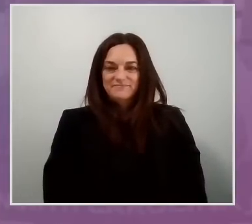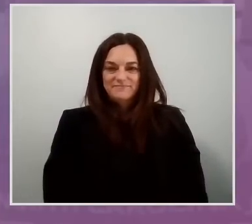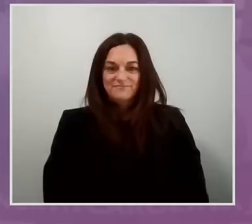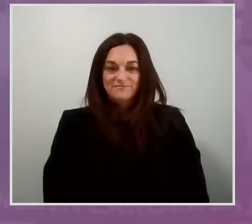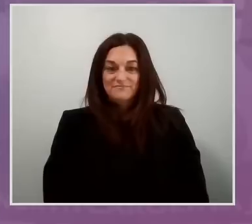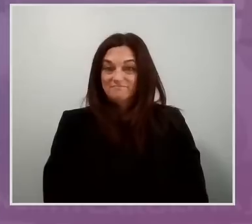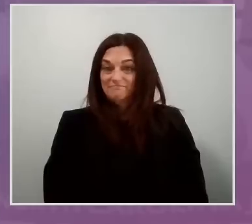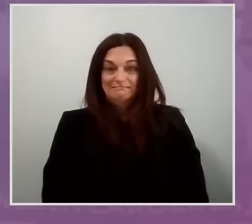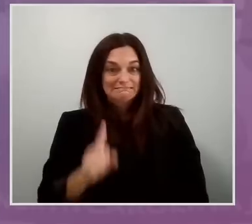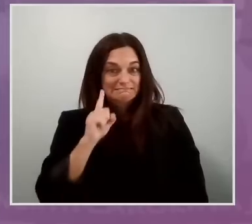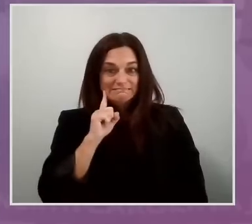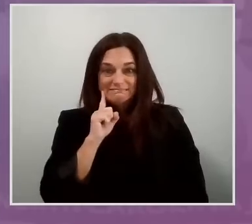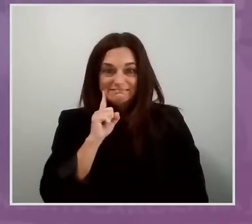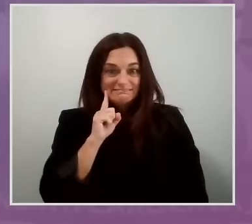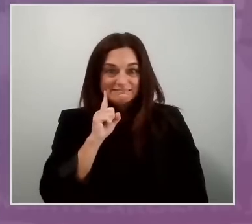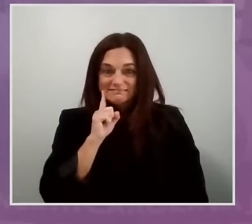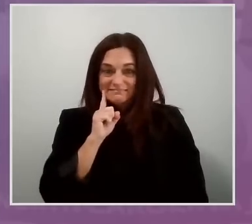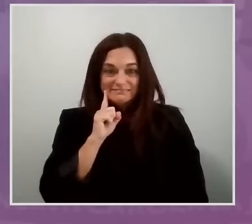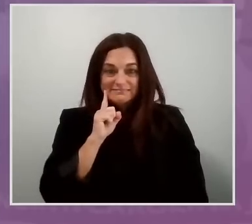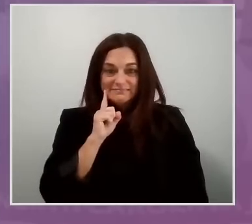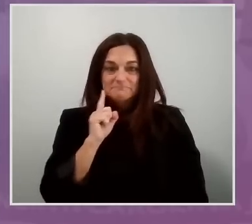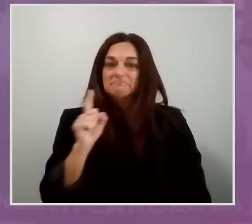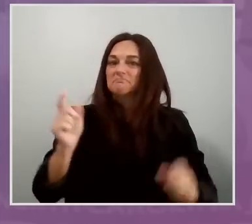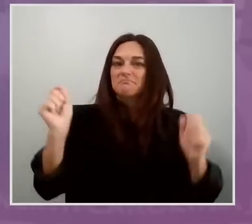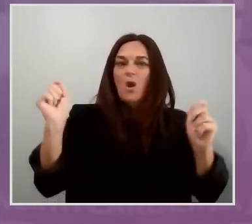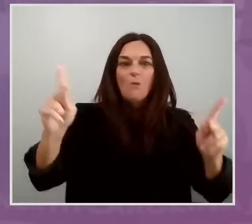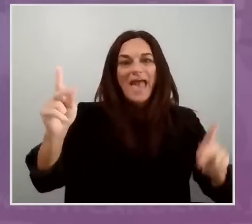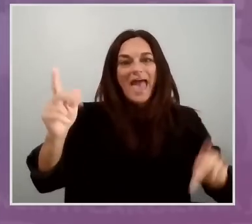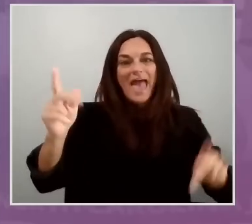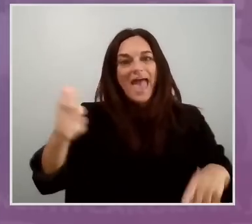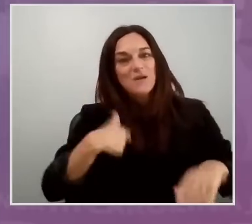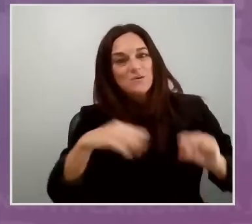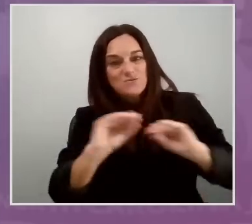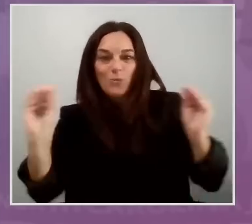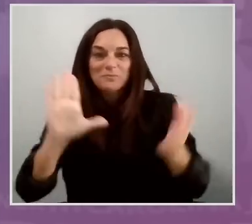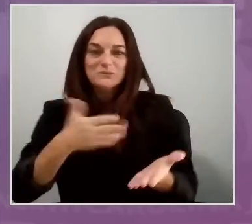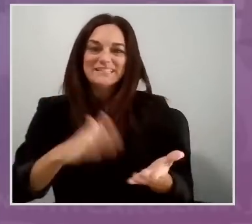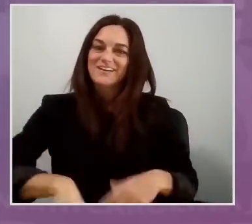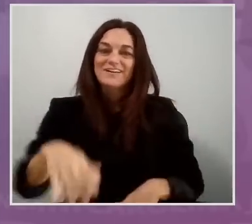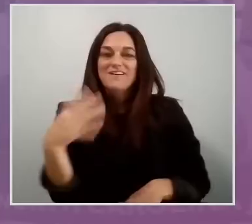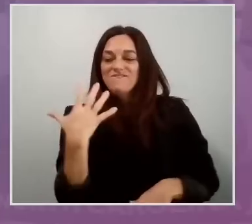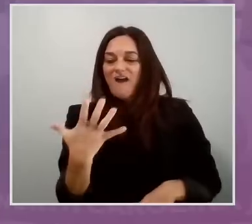KEEP ON DREAMING. I DON'T HEAR IT.